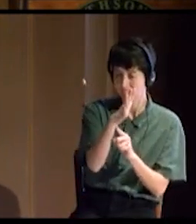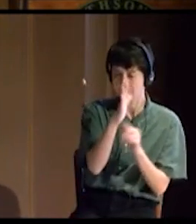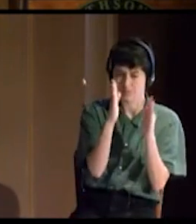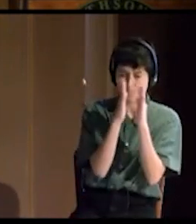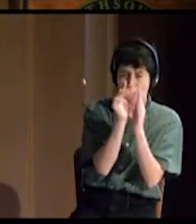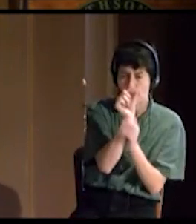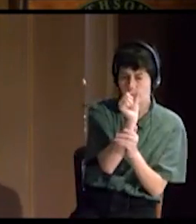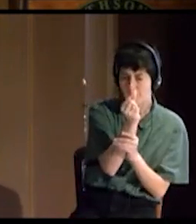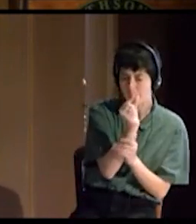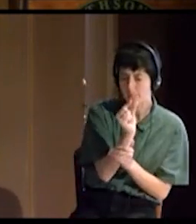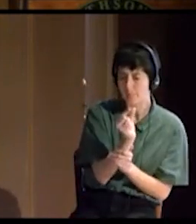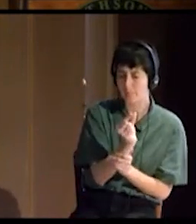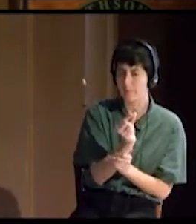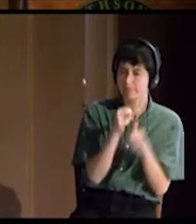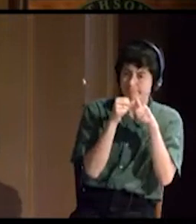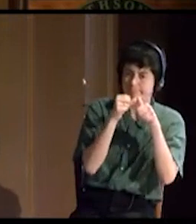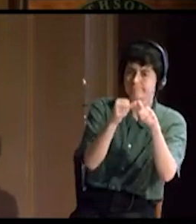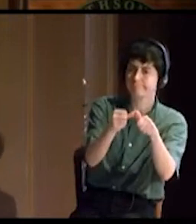in tropical areas, the racemes.